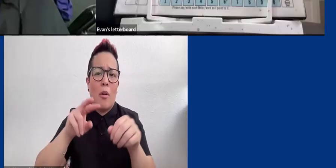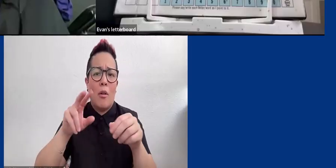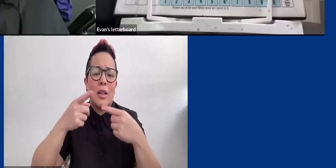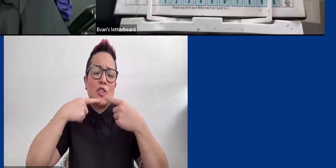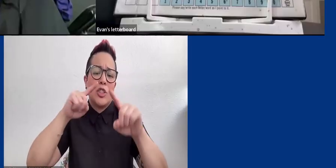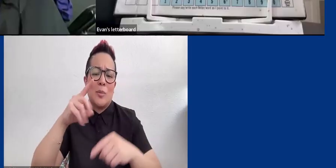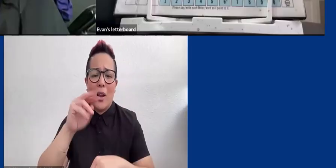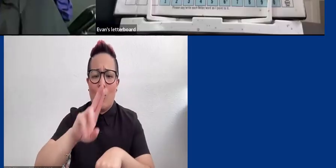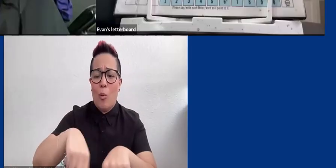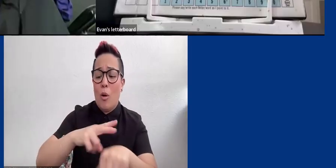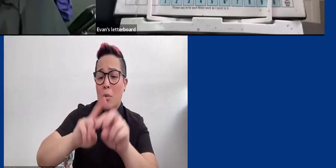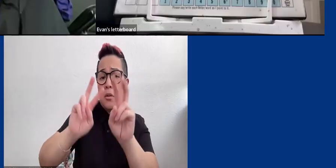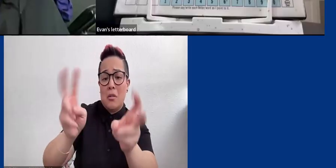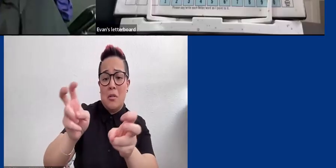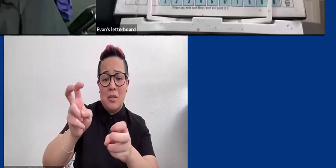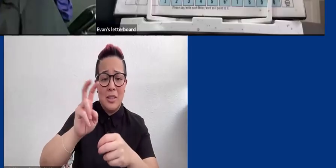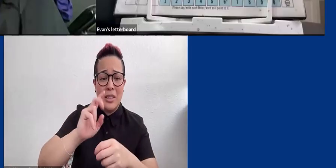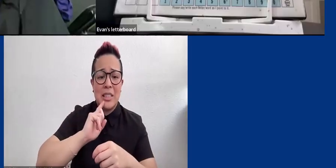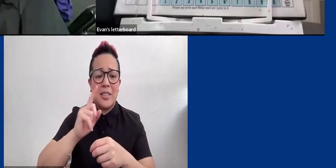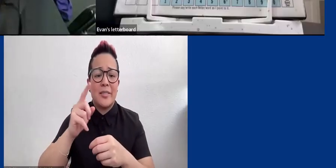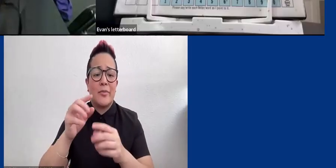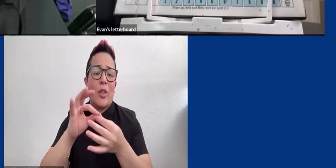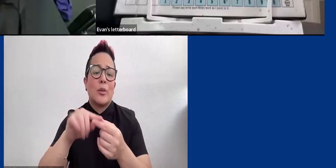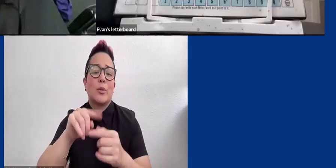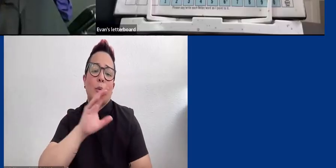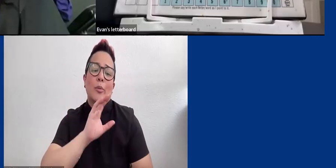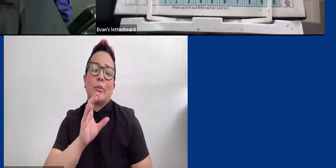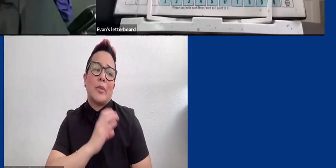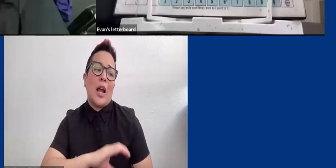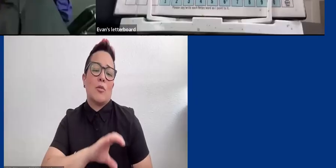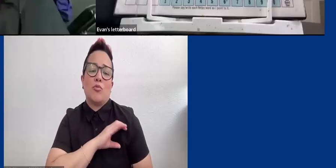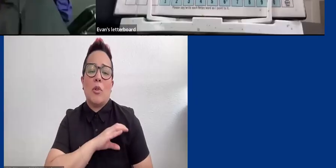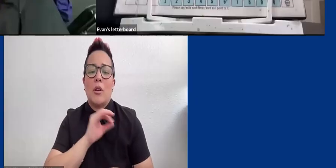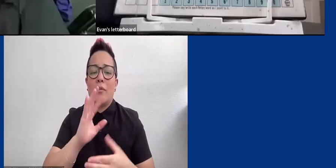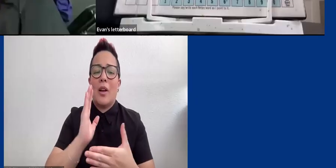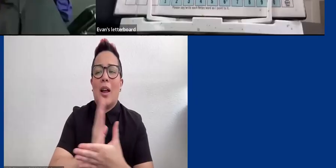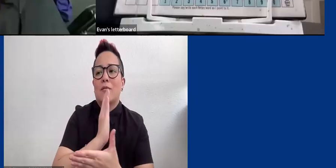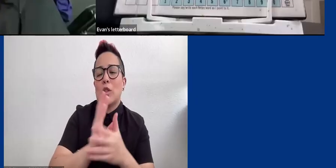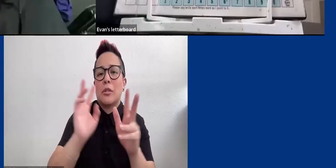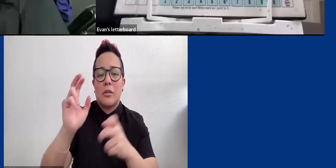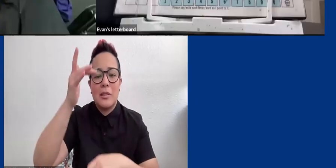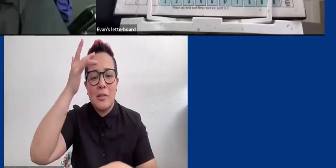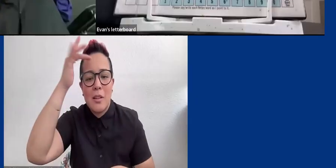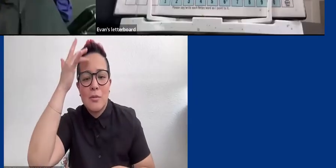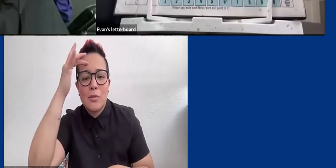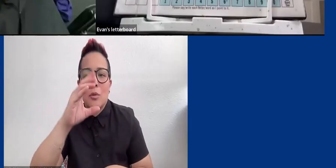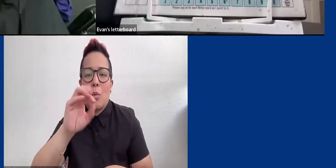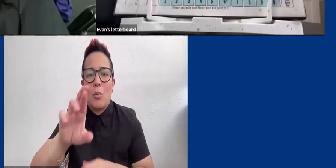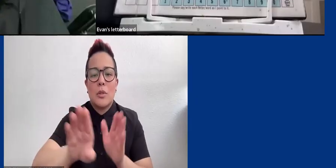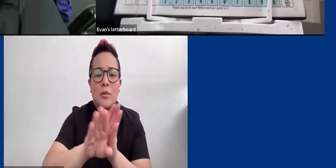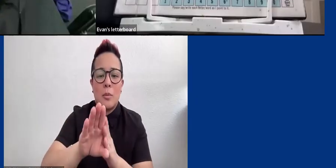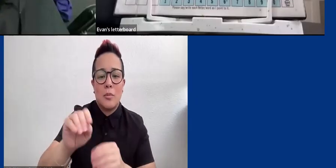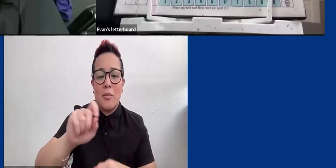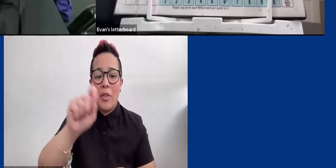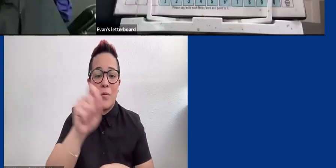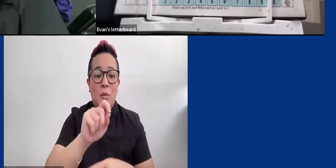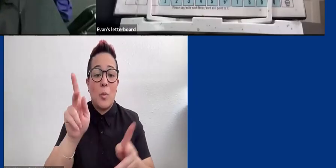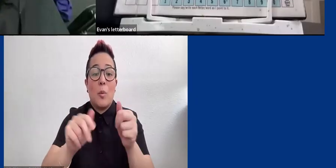by average intelligence or development. Therefore, people with disabilities are prevented or restricted by their disabilities from